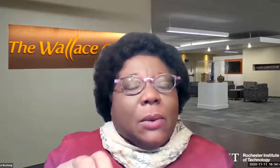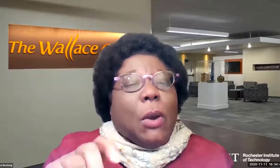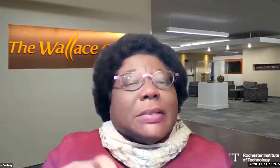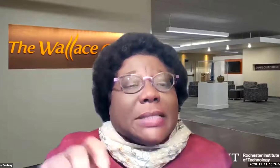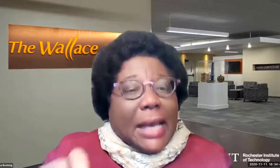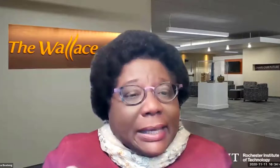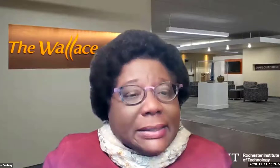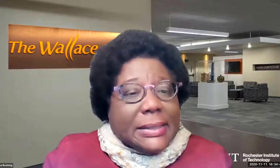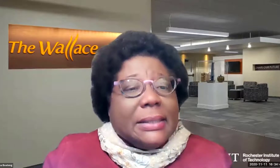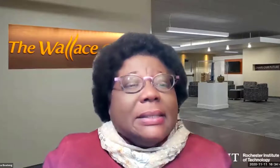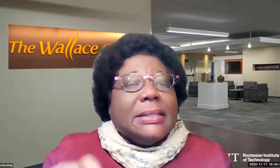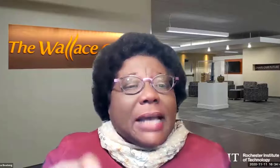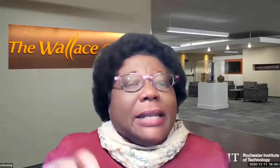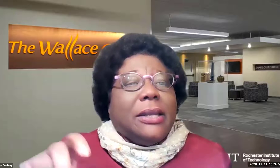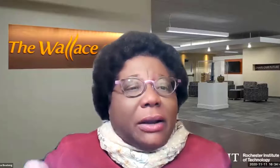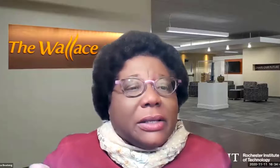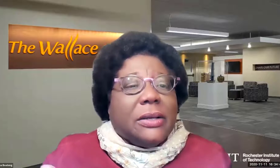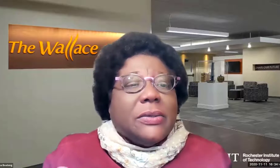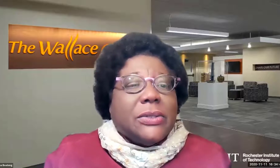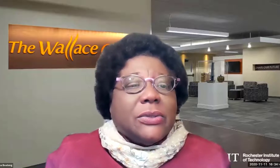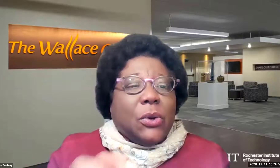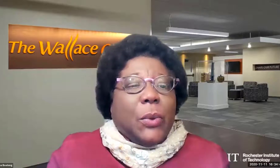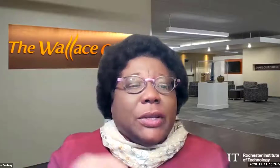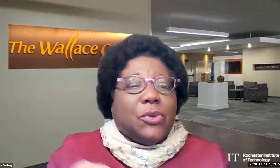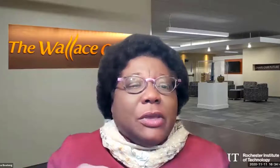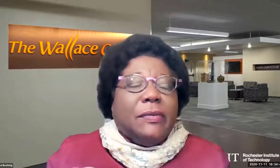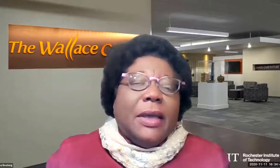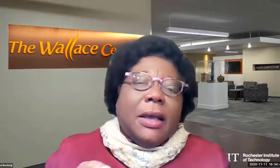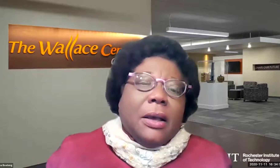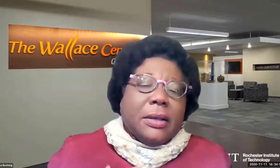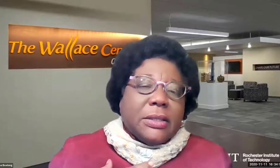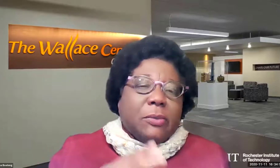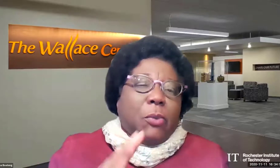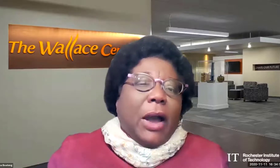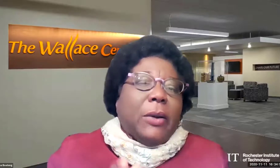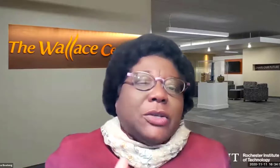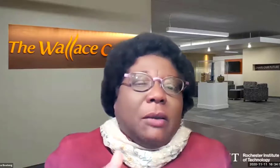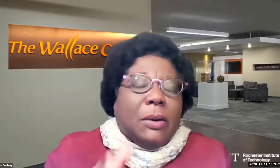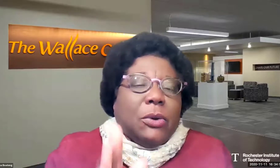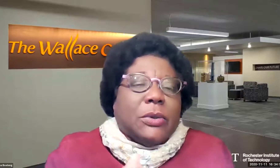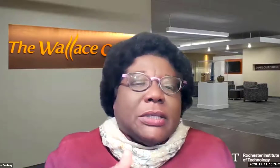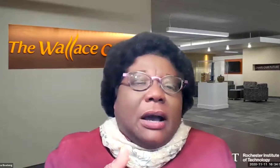Adwoa Boateng: Web of Science cited articles. So it's a good way to treat we're talking about Google Scholar. The library has his own